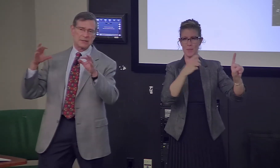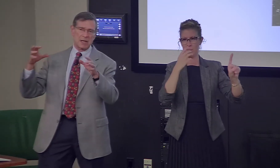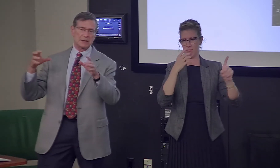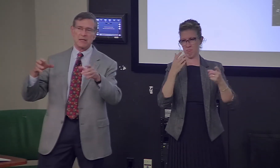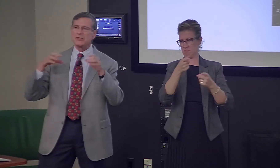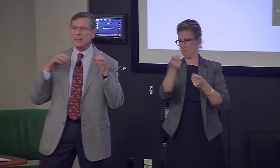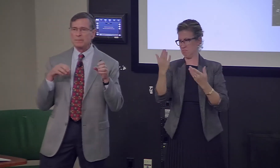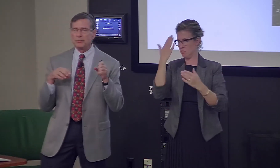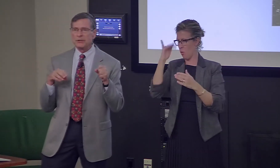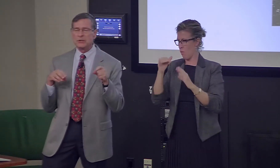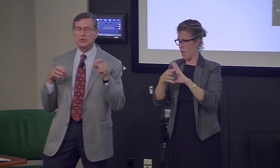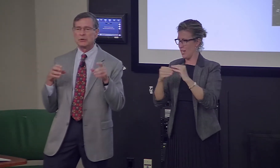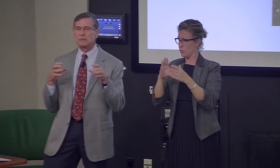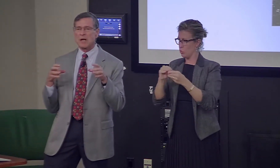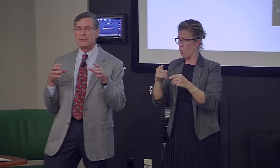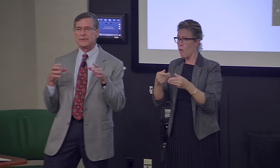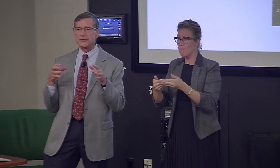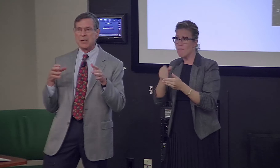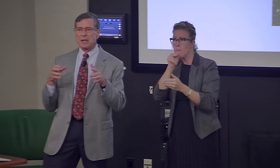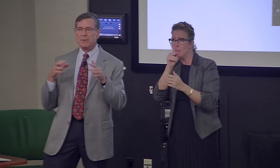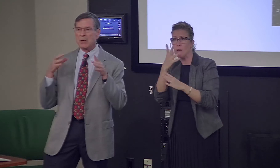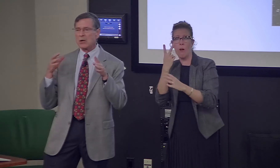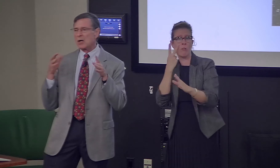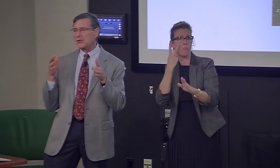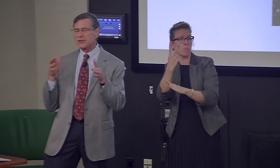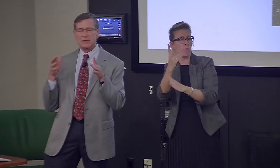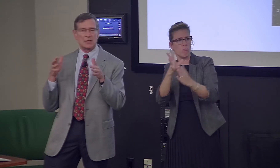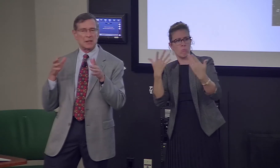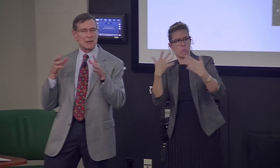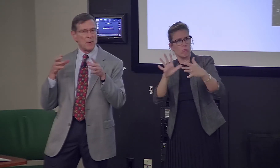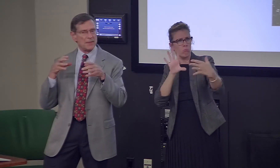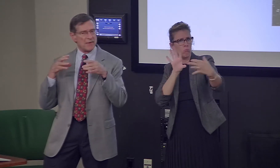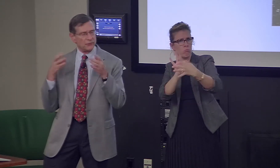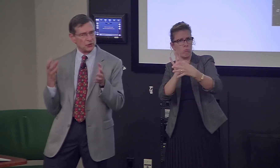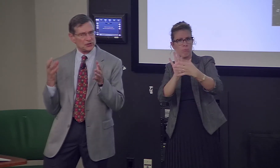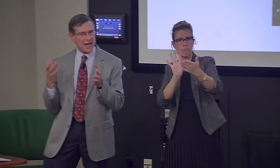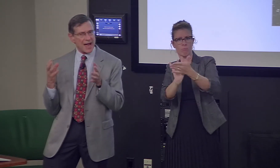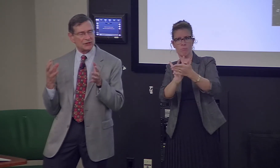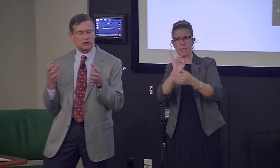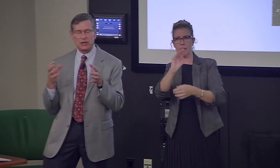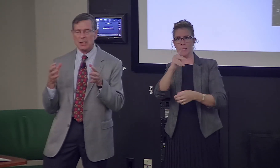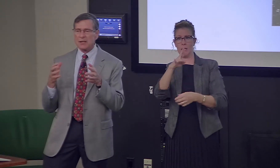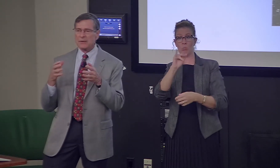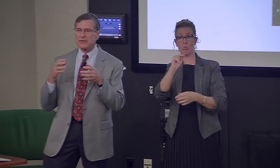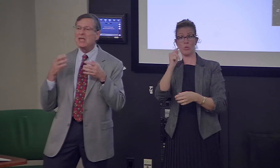the ducklings imprinted to Lorenz because when they first hatched,